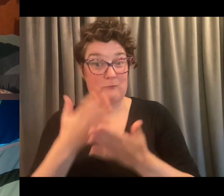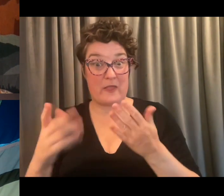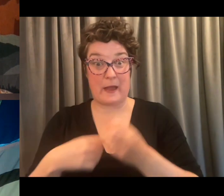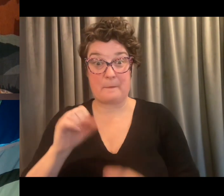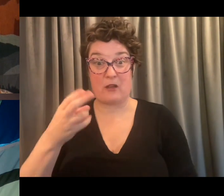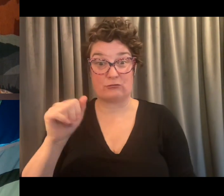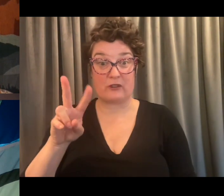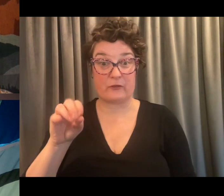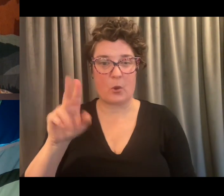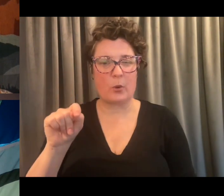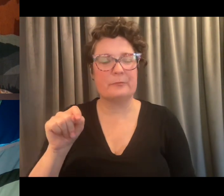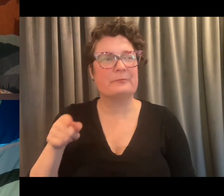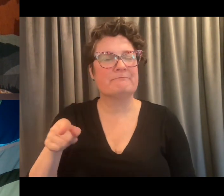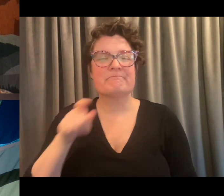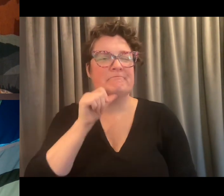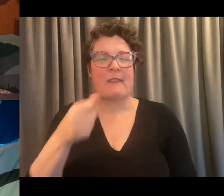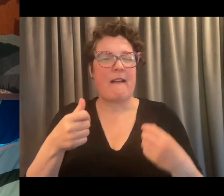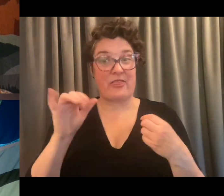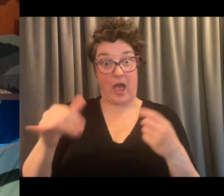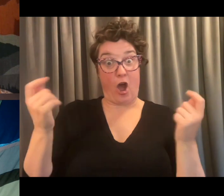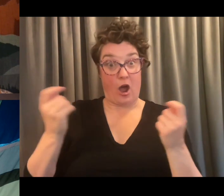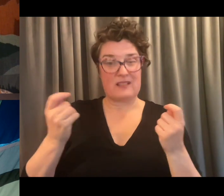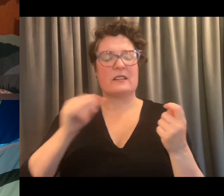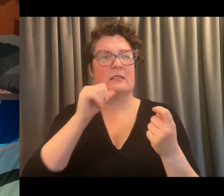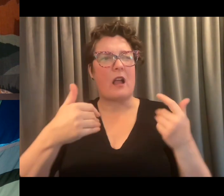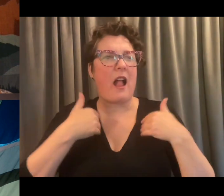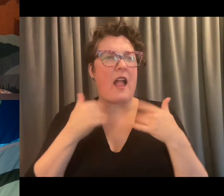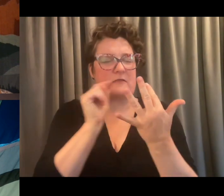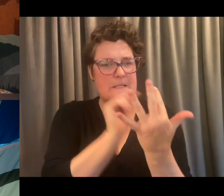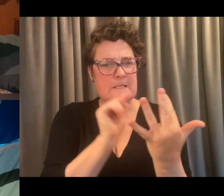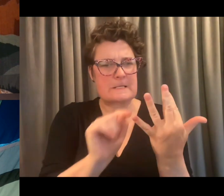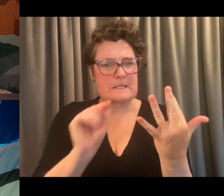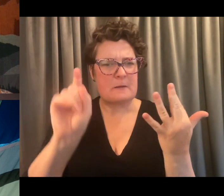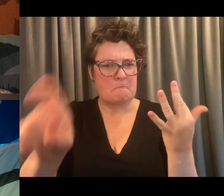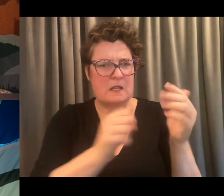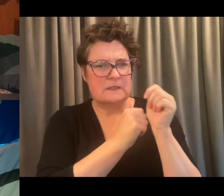doesn't have a huge amount of specific ritual or liturgy associated with it.